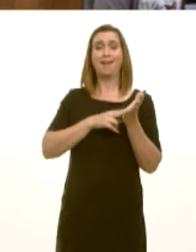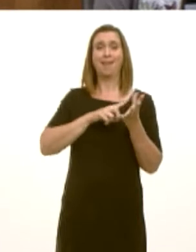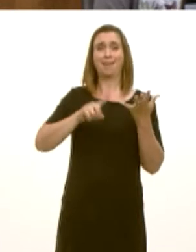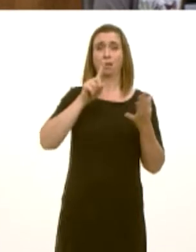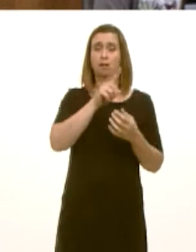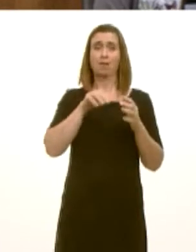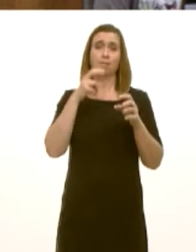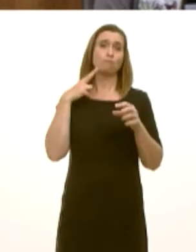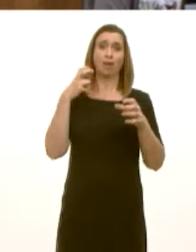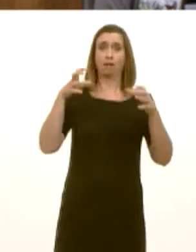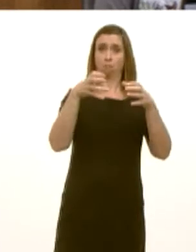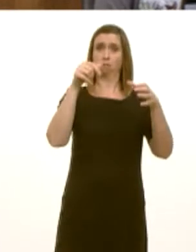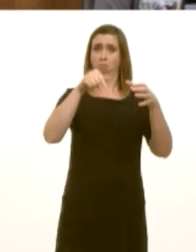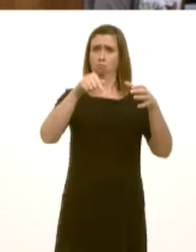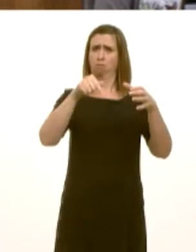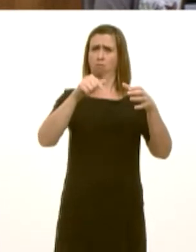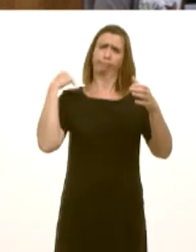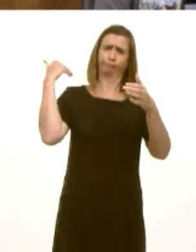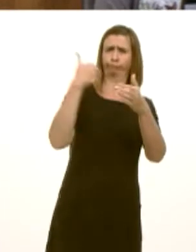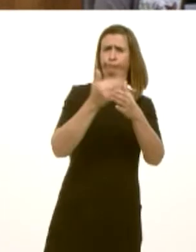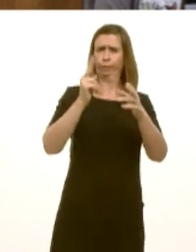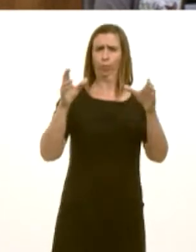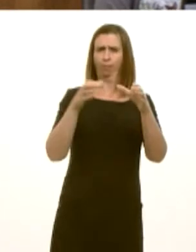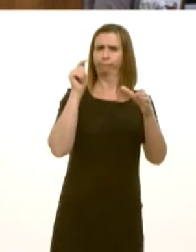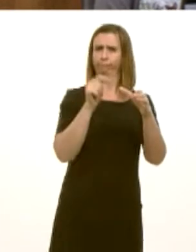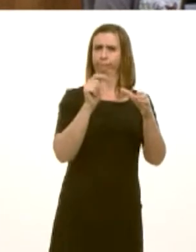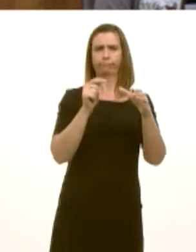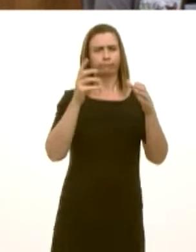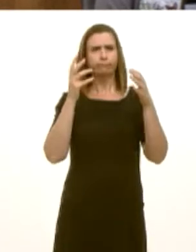Brecon area, and there has to be a way for children to be able to use Welshóas a medium